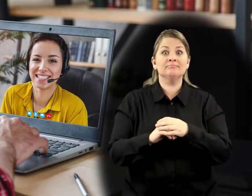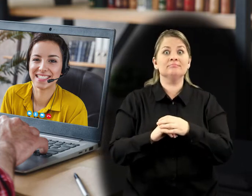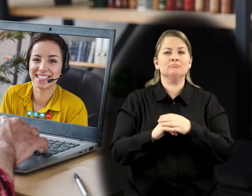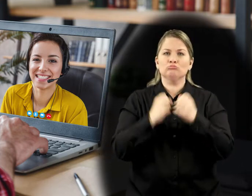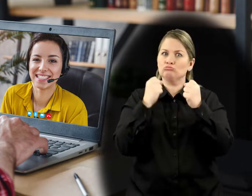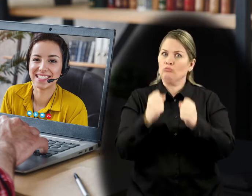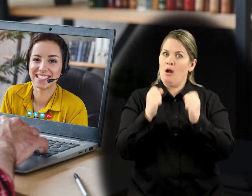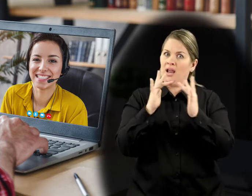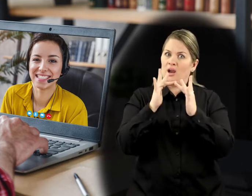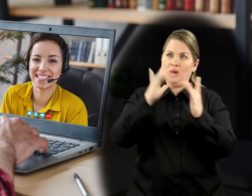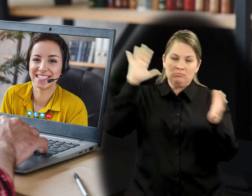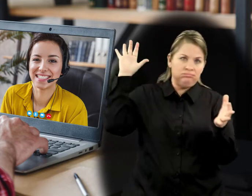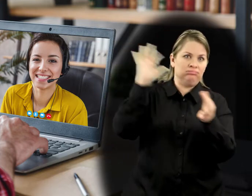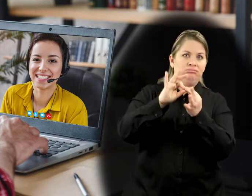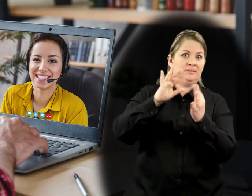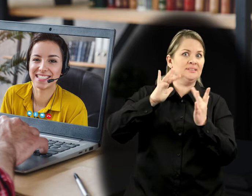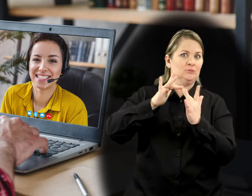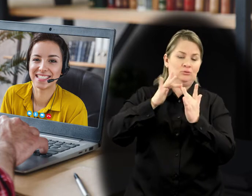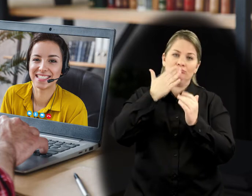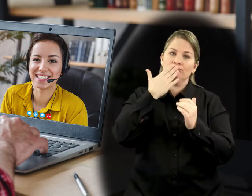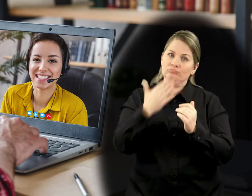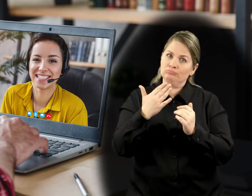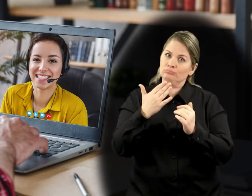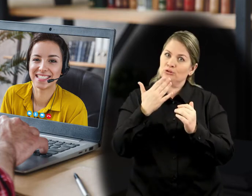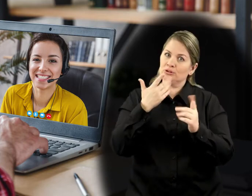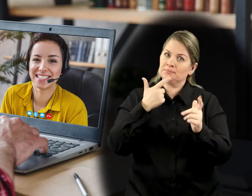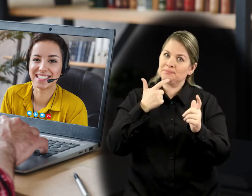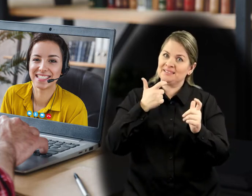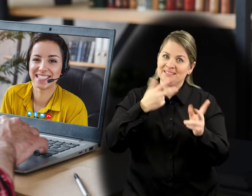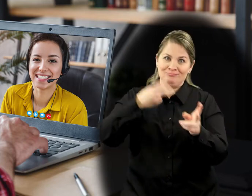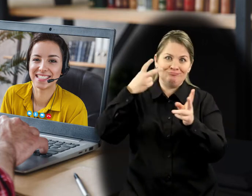and where there is a strong, stable internet connection.